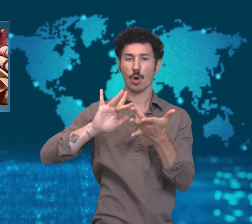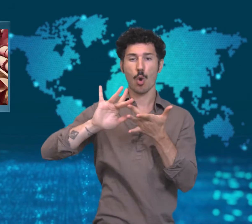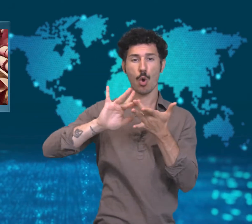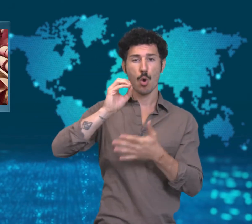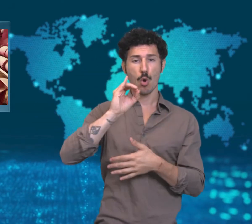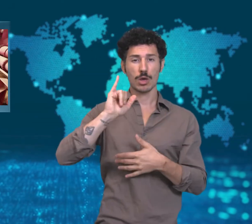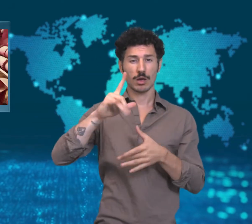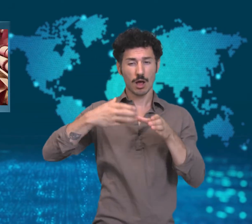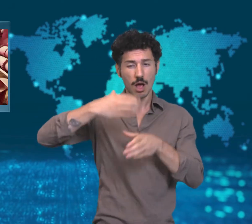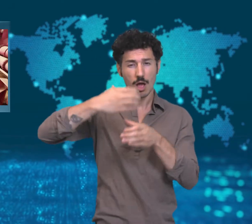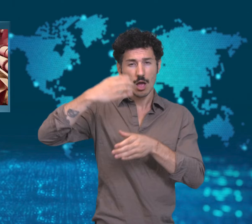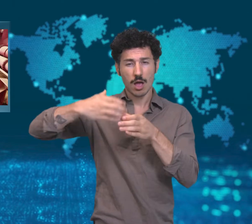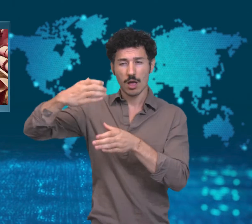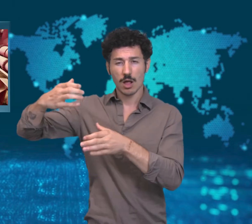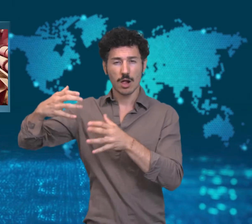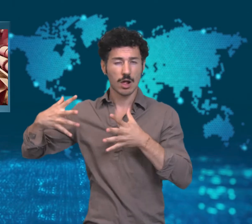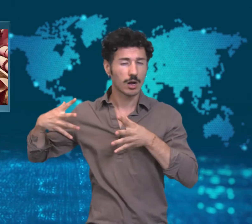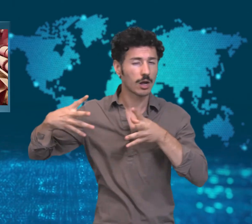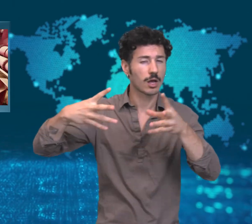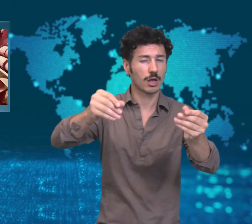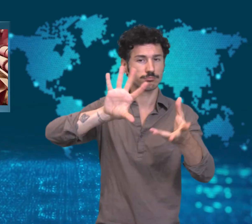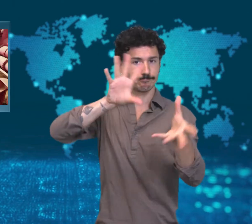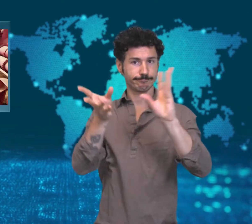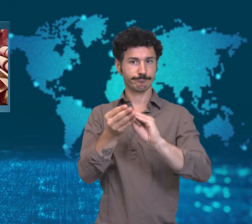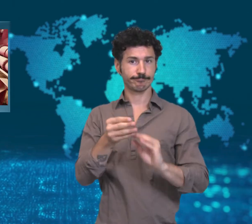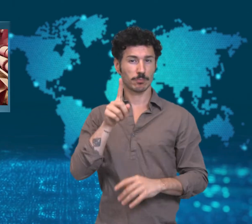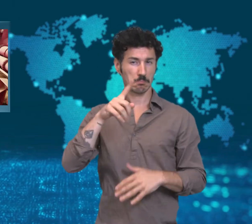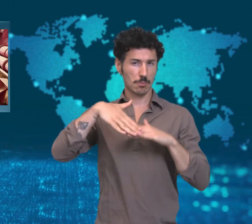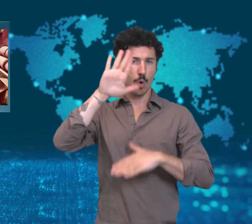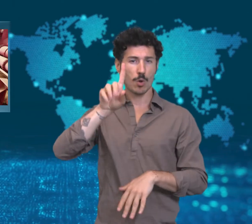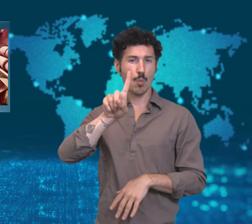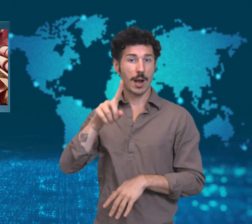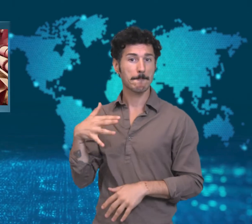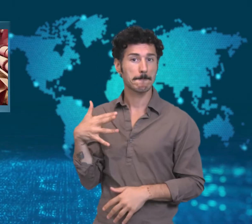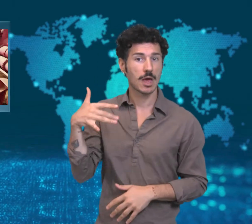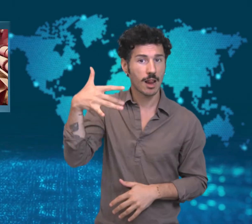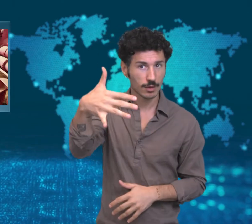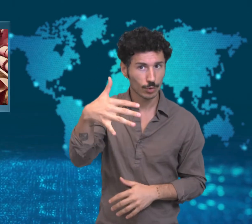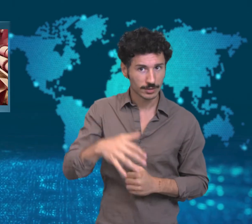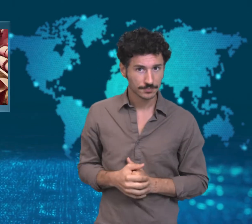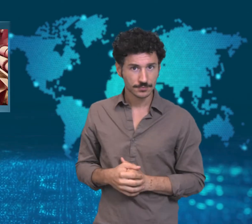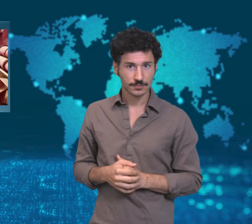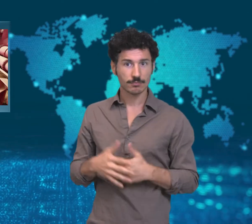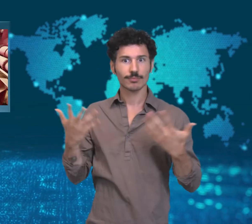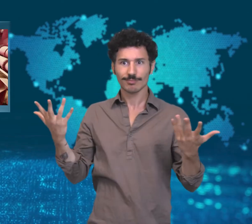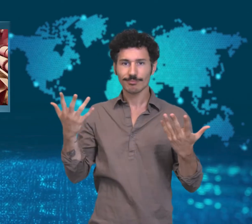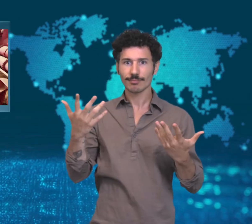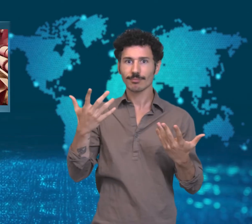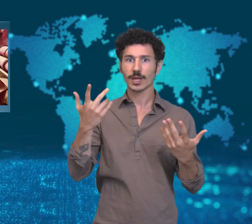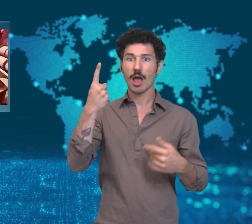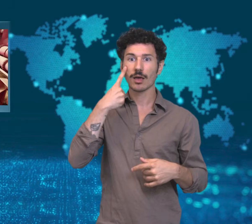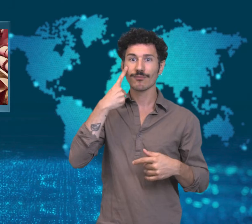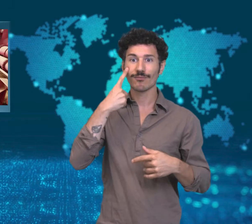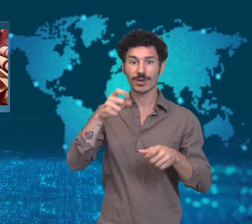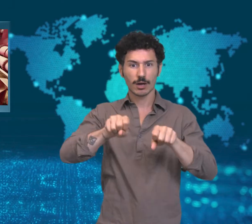The ship is 360 meters long with 34 storage tanks.